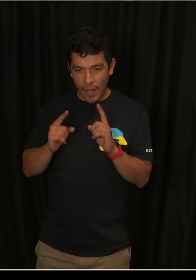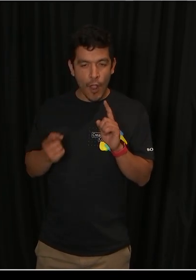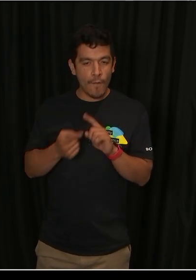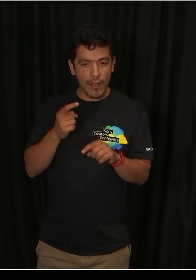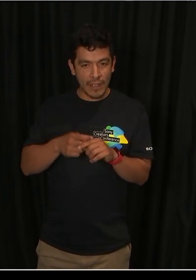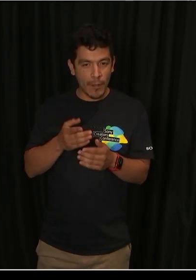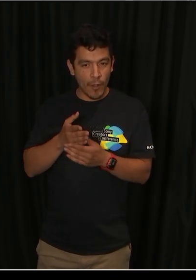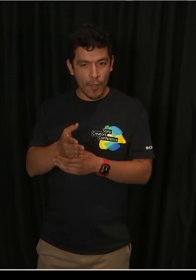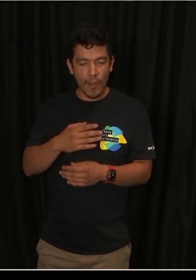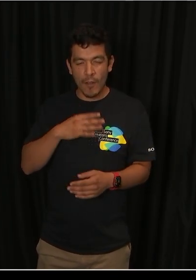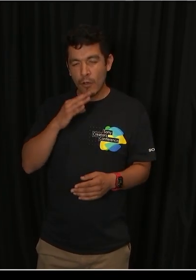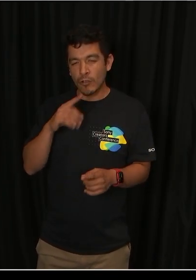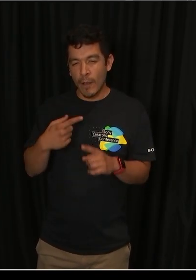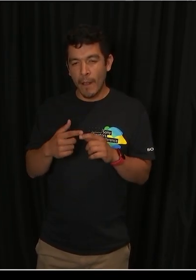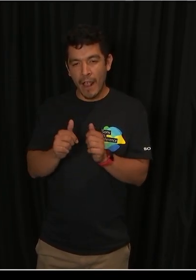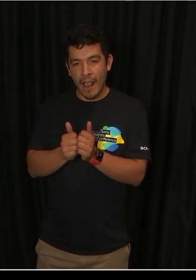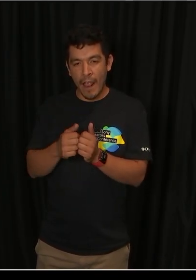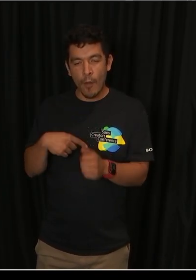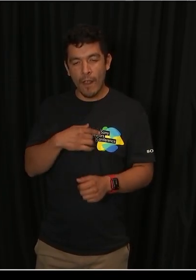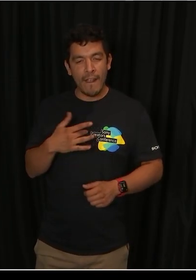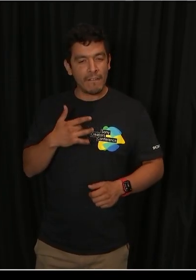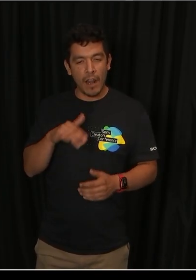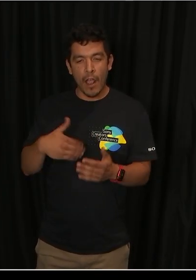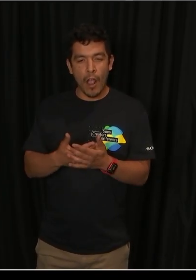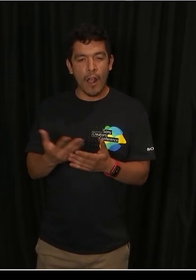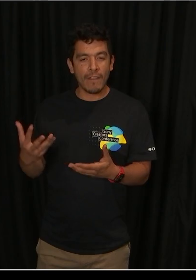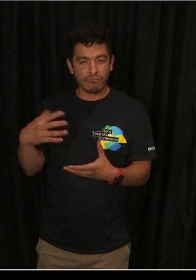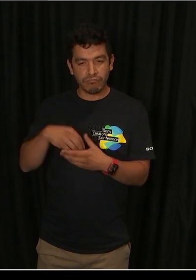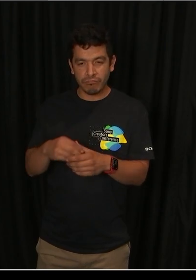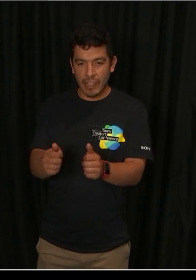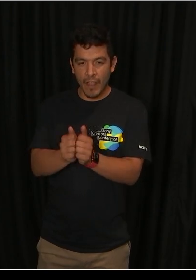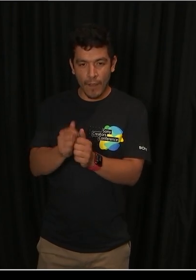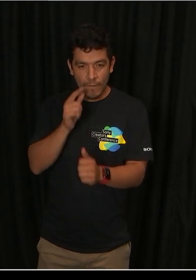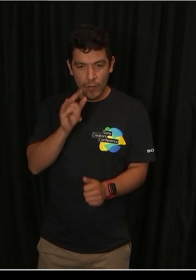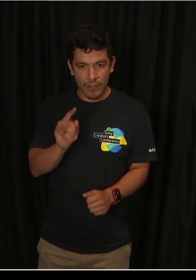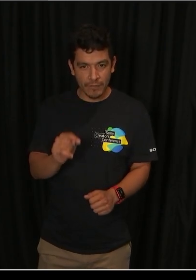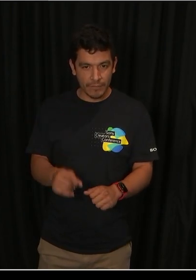And I'll talk about how we feel like all of that stuff came together for it. Make your own watch.